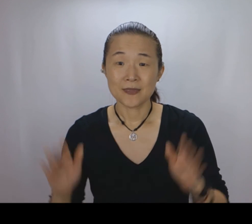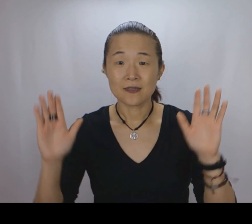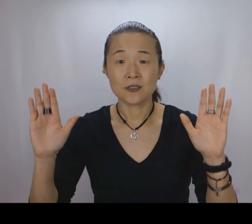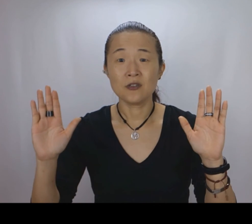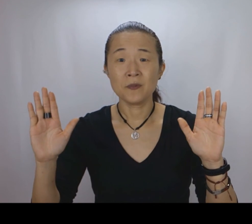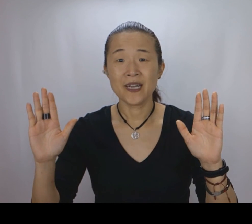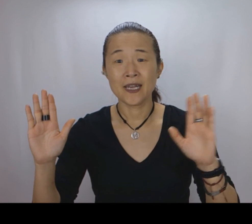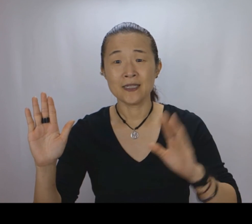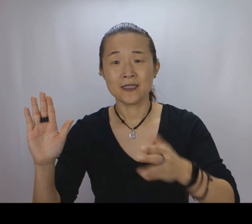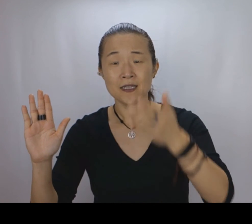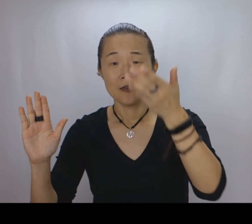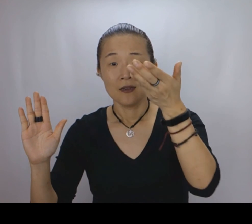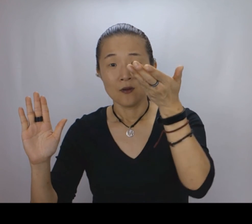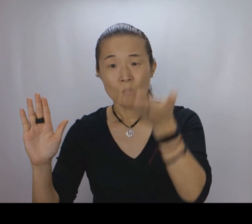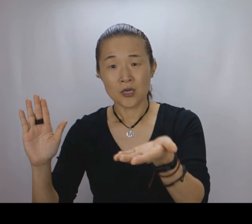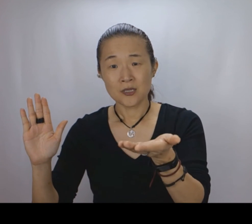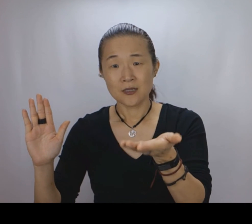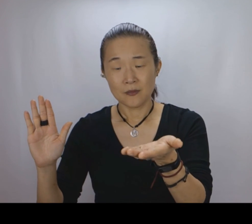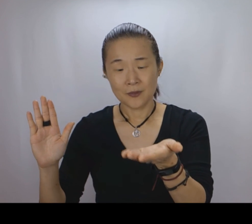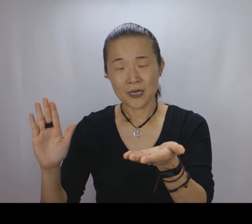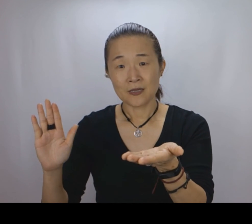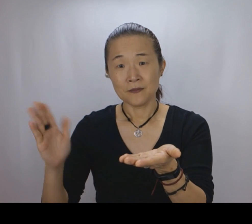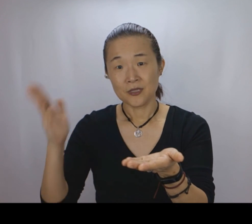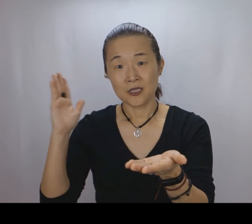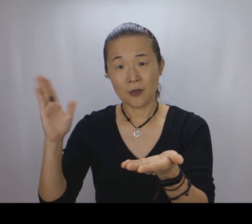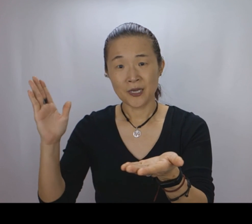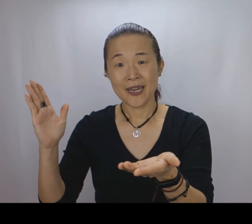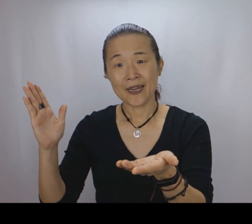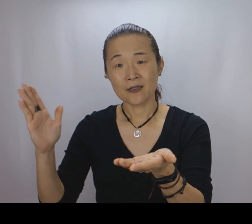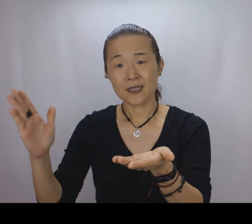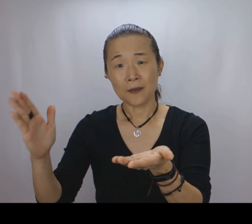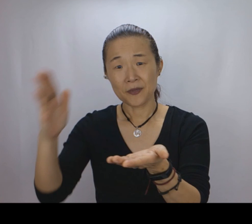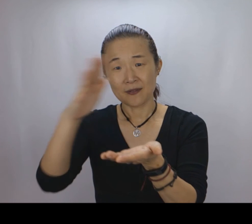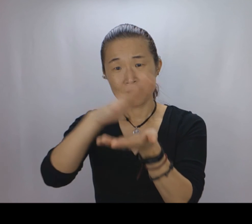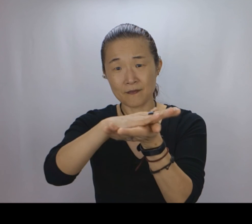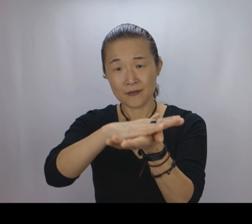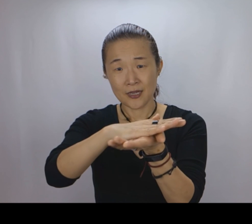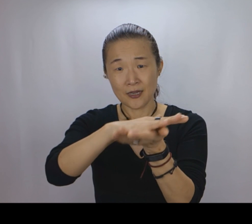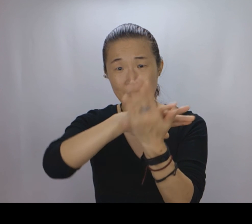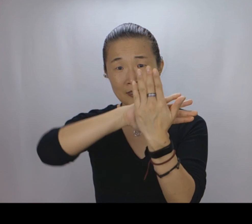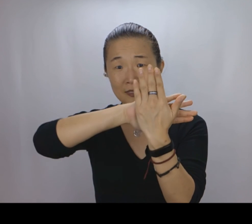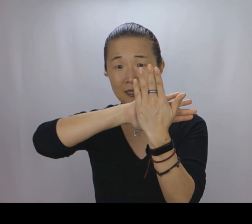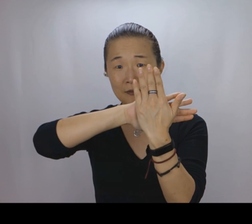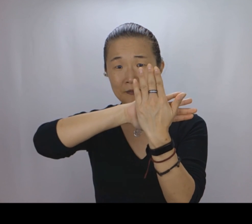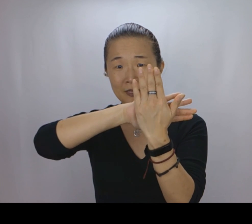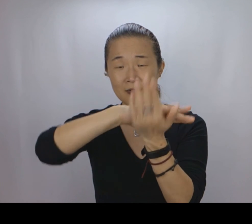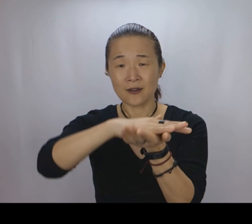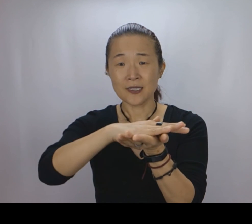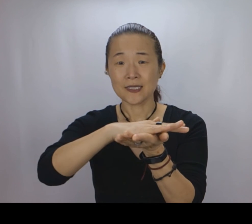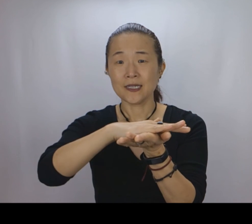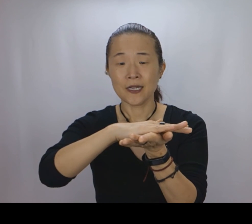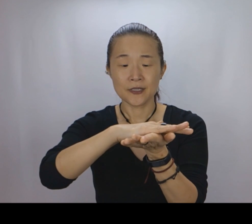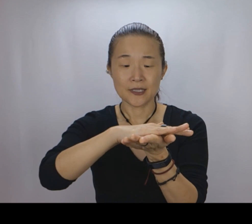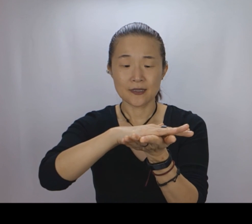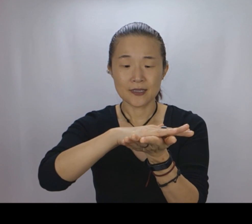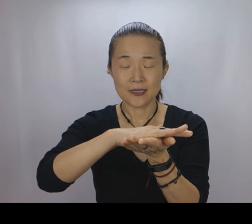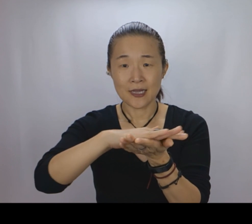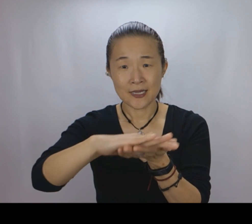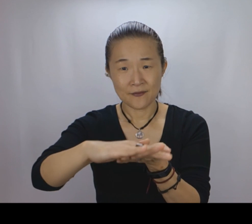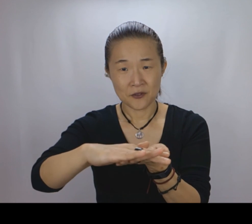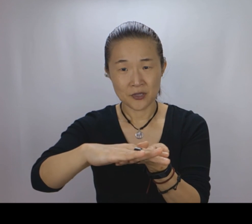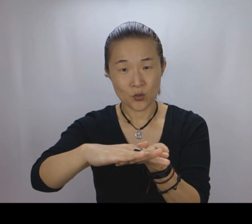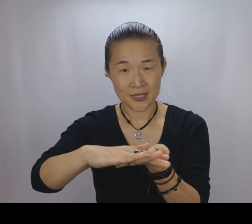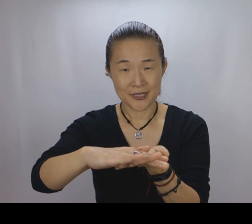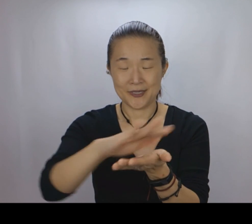Two open hands. One on the bottom, dominant hand on top and it's kind of making a cross and you just slide it forward once.